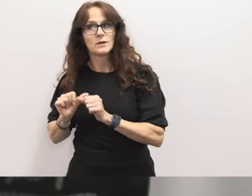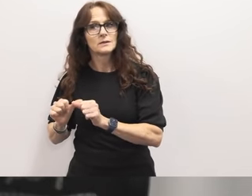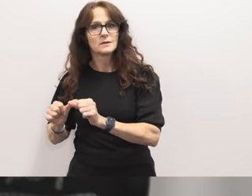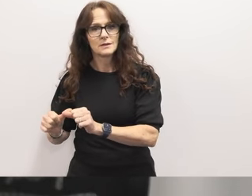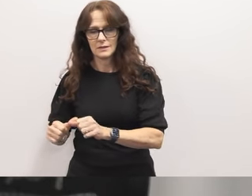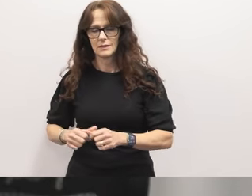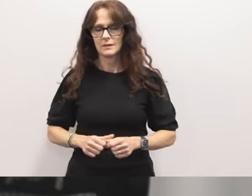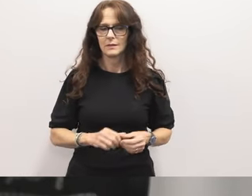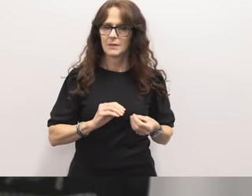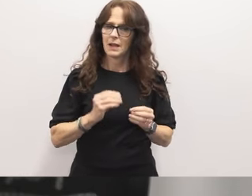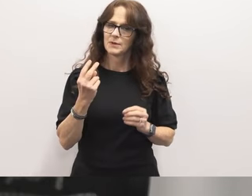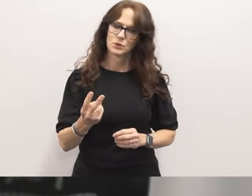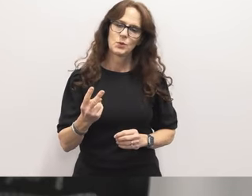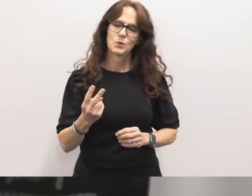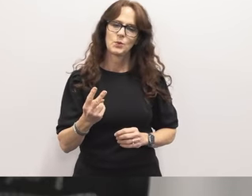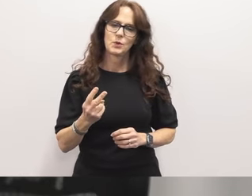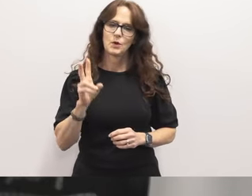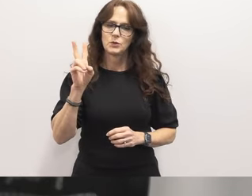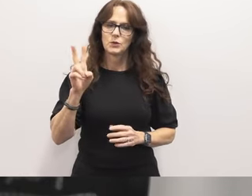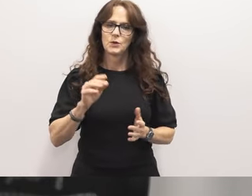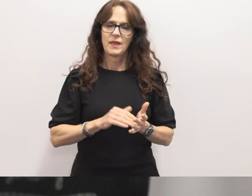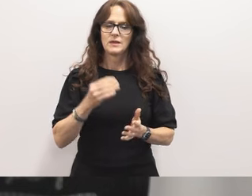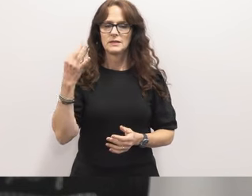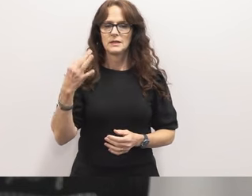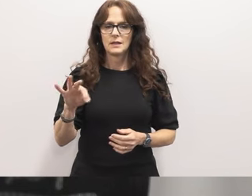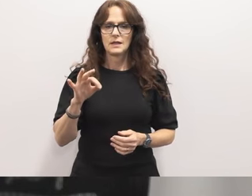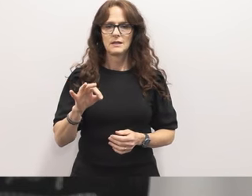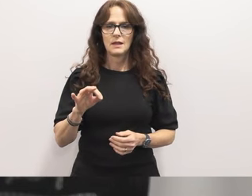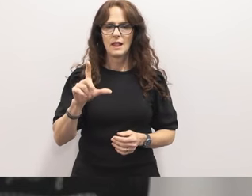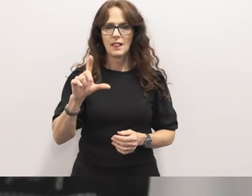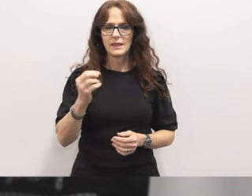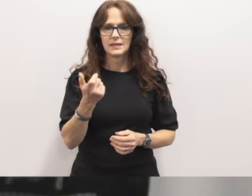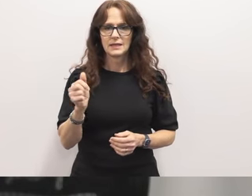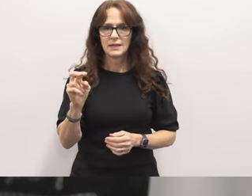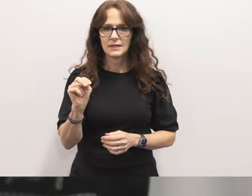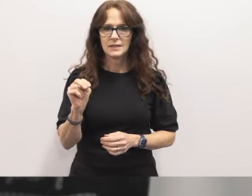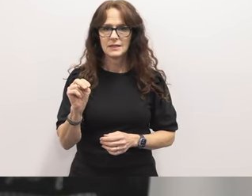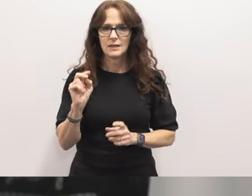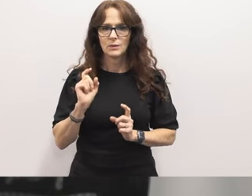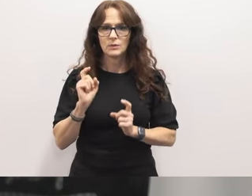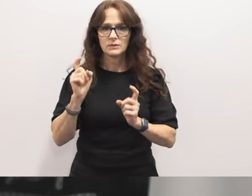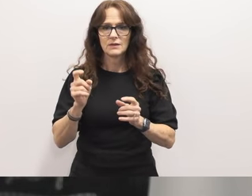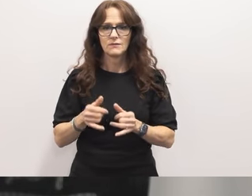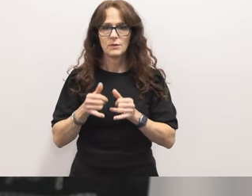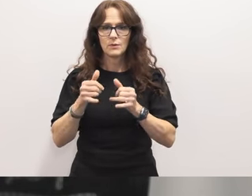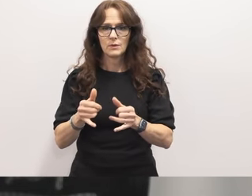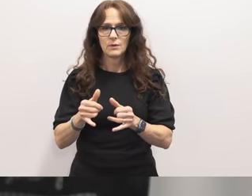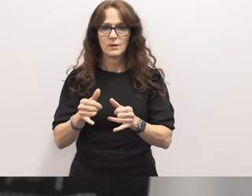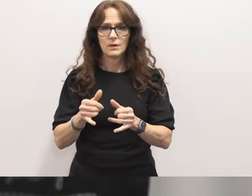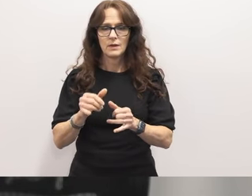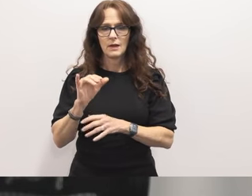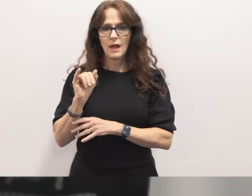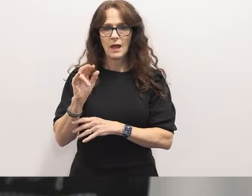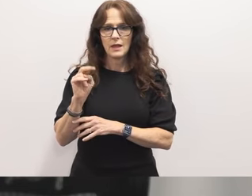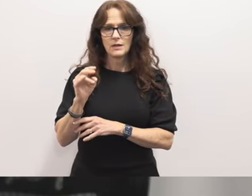But number two, in 2019, Lincoln was given an award by Innovate for the Los Angeles County